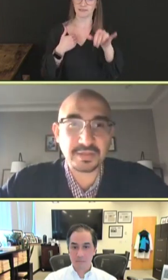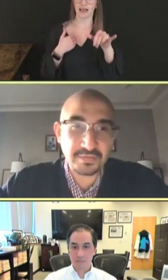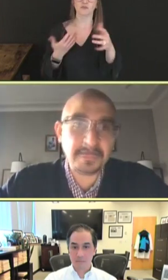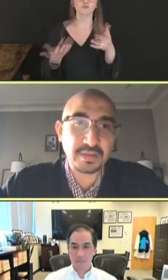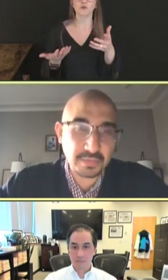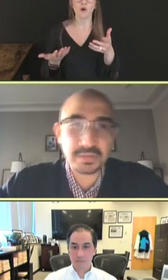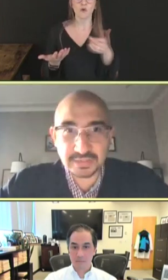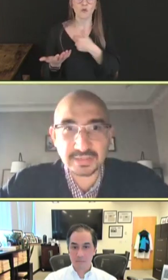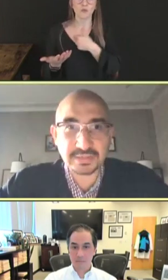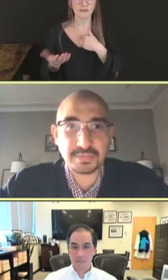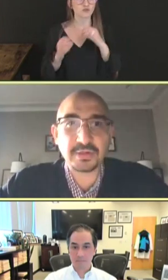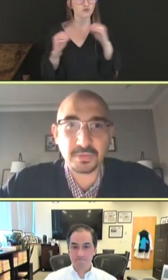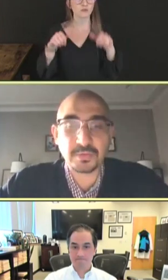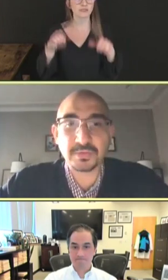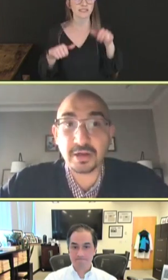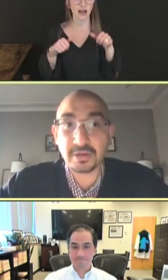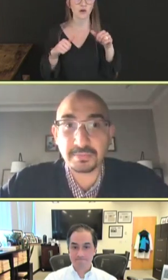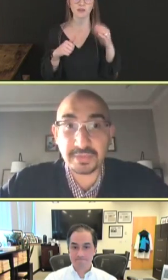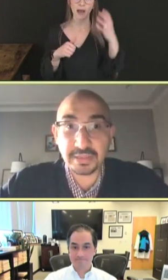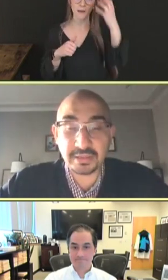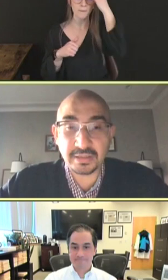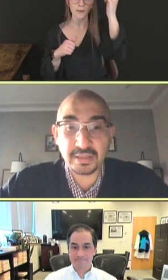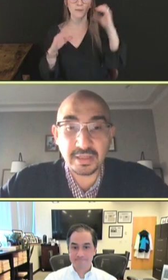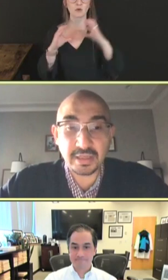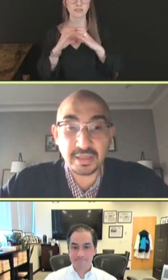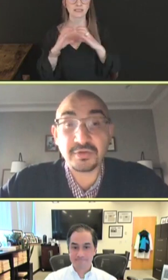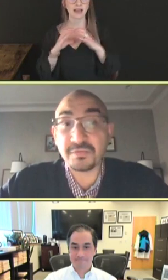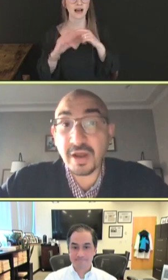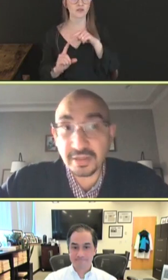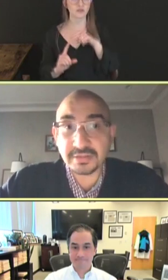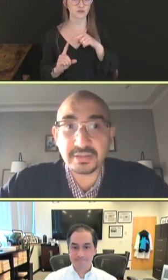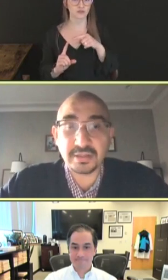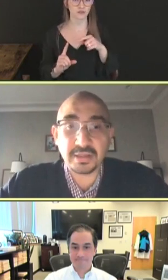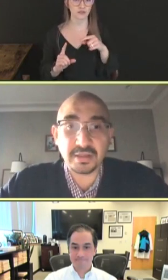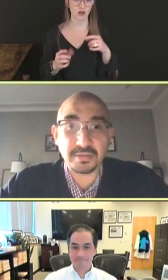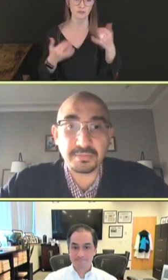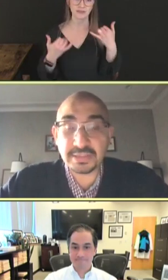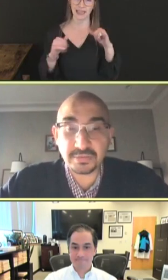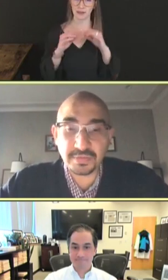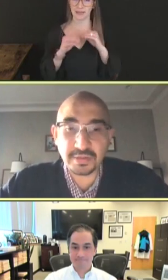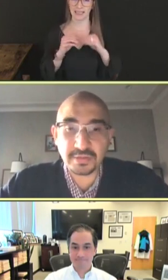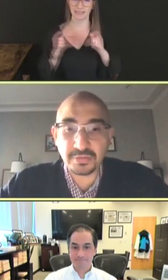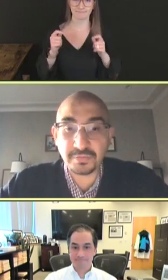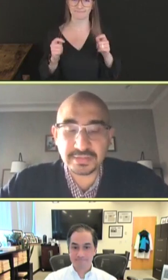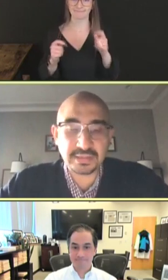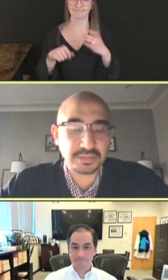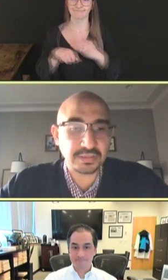that even the memory cells are being recalled are being refined based on the new vaccination.